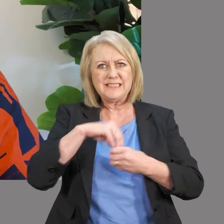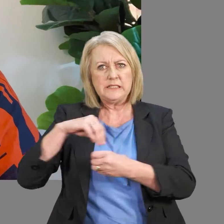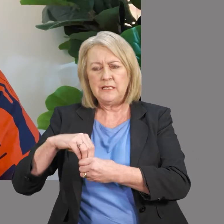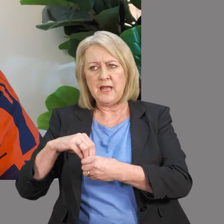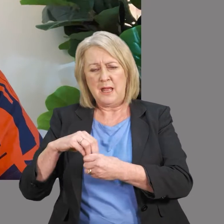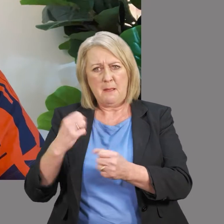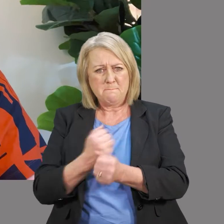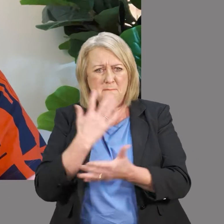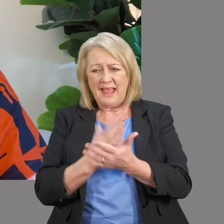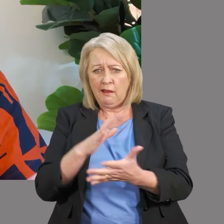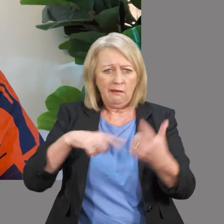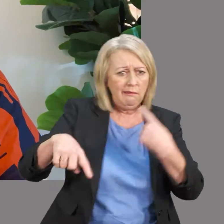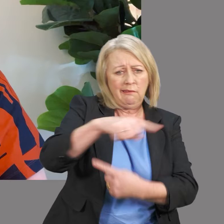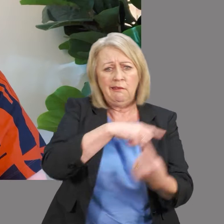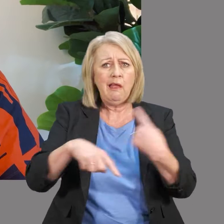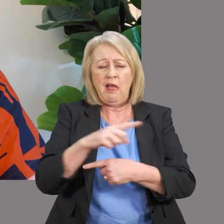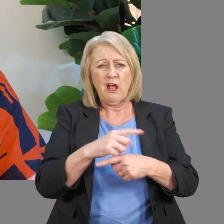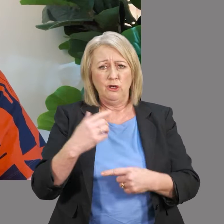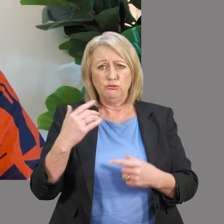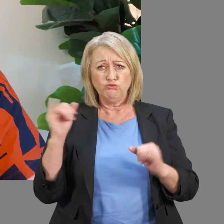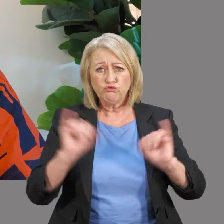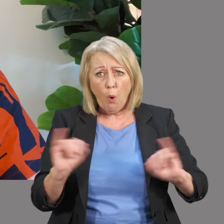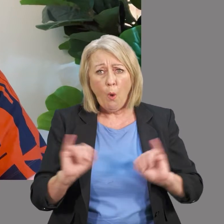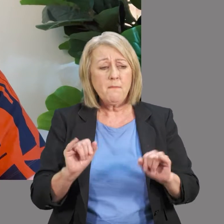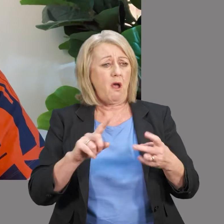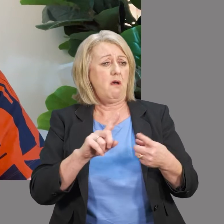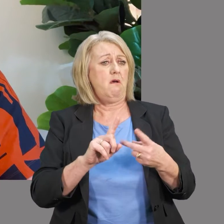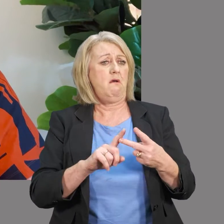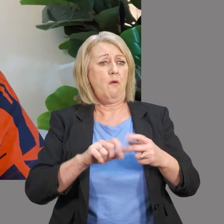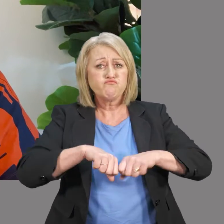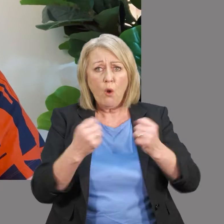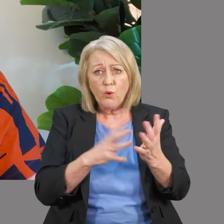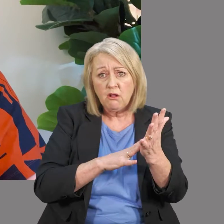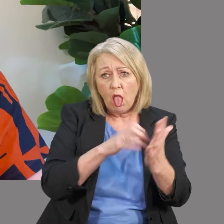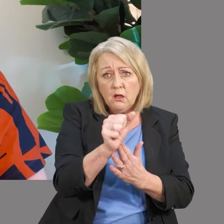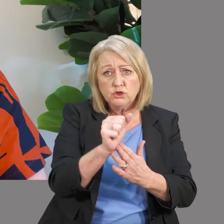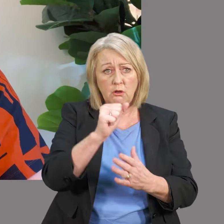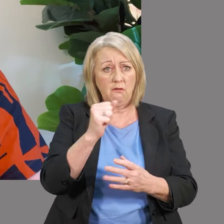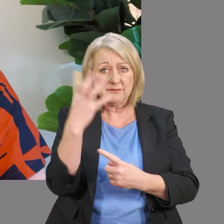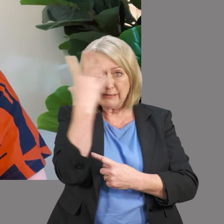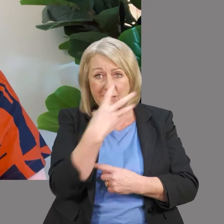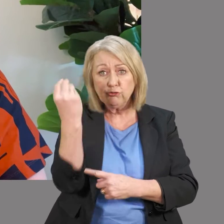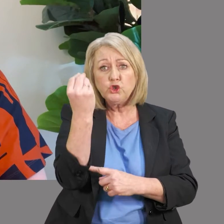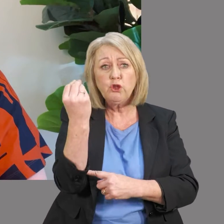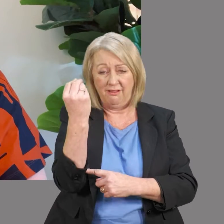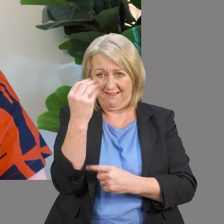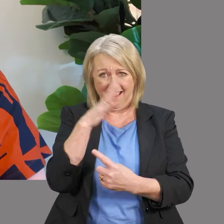cycles of intergenerational trauma, including broken cultural, spiritual and family ties,